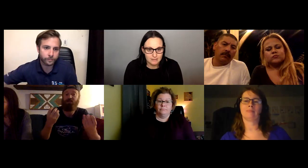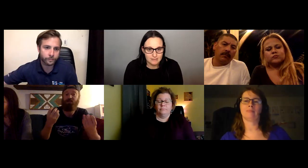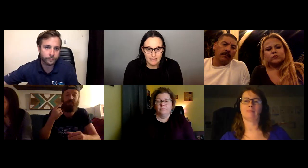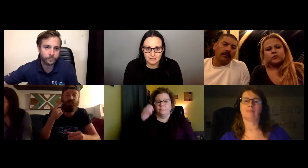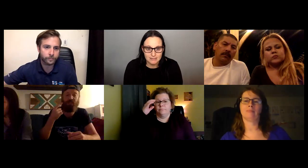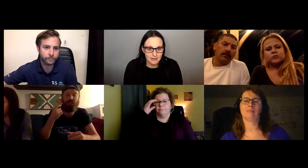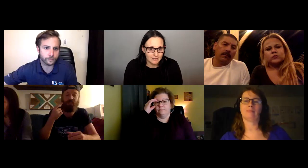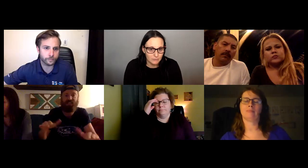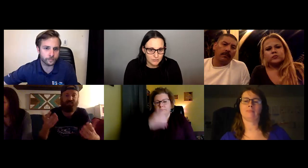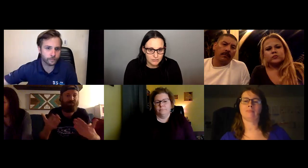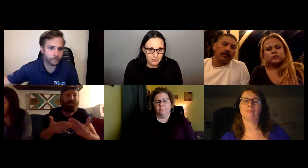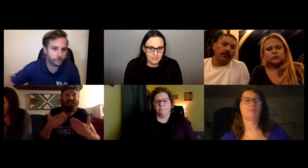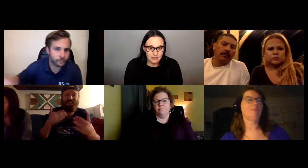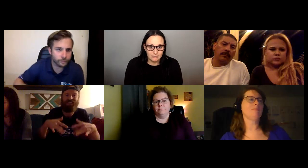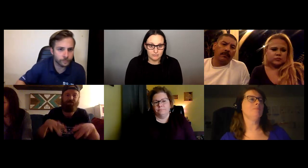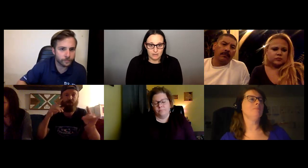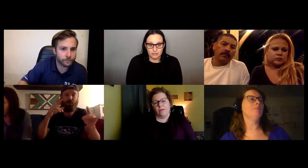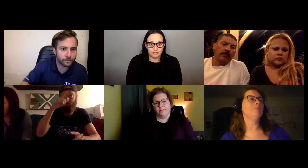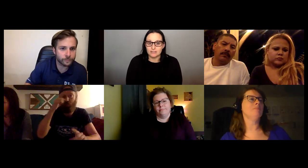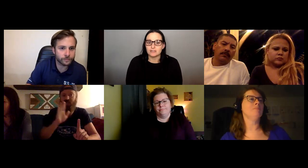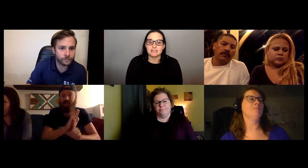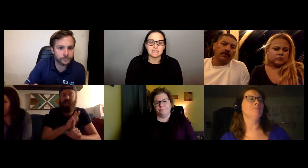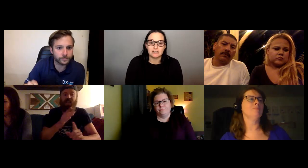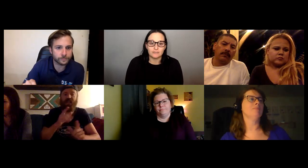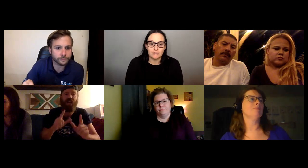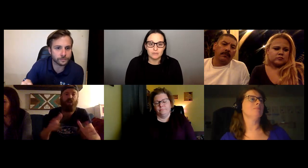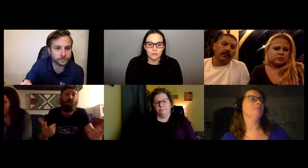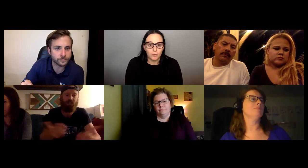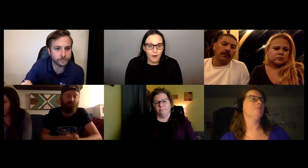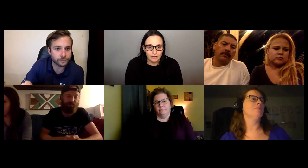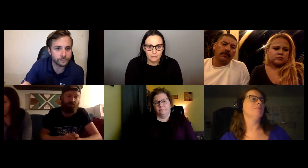saying sign language for deaf children